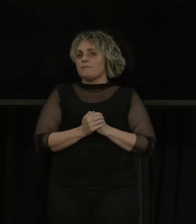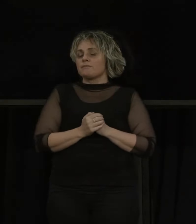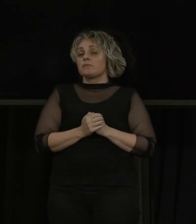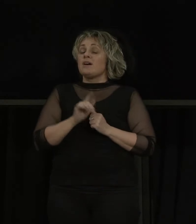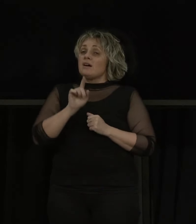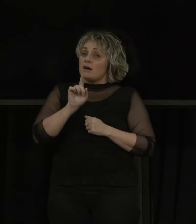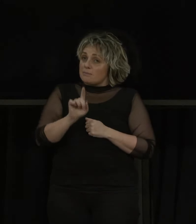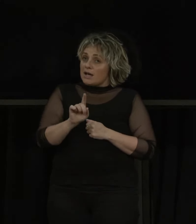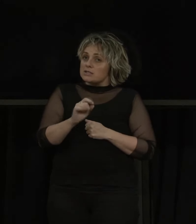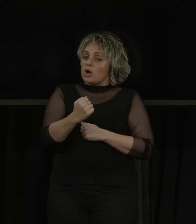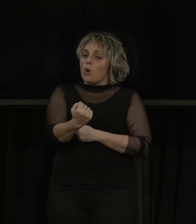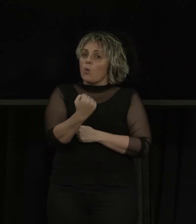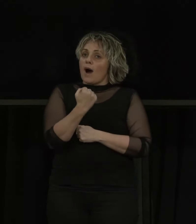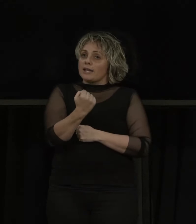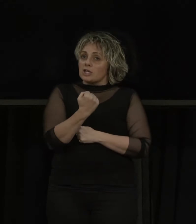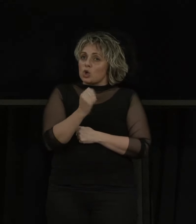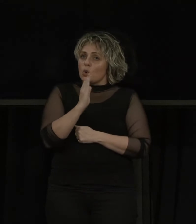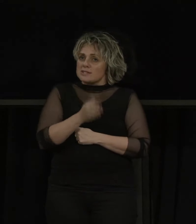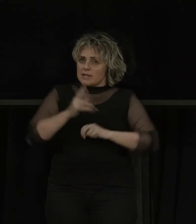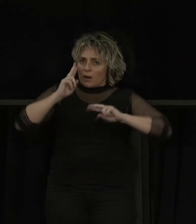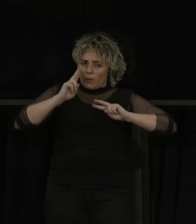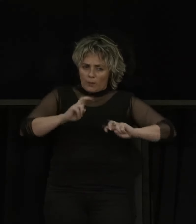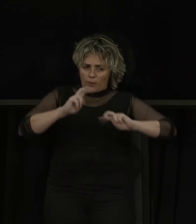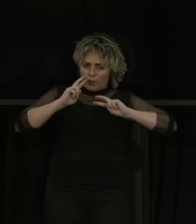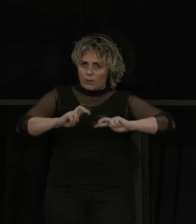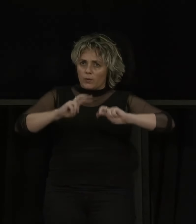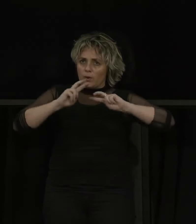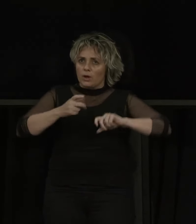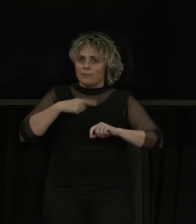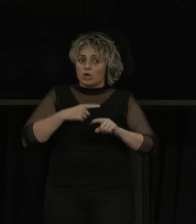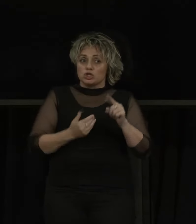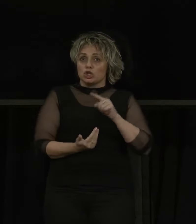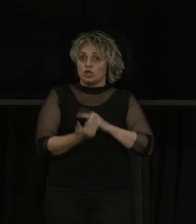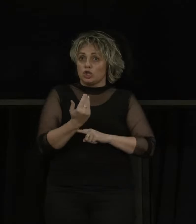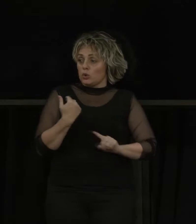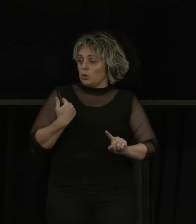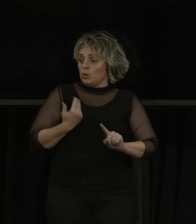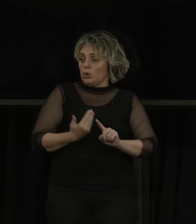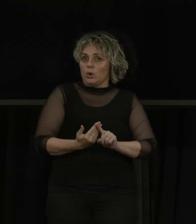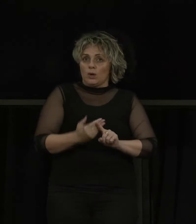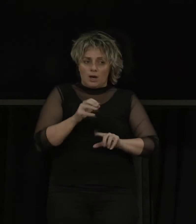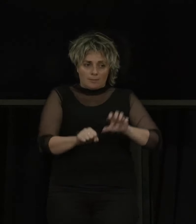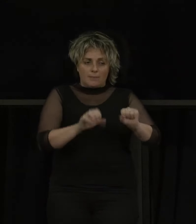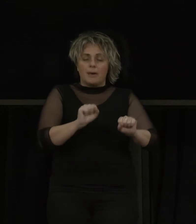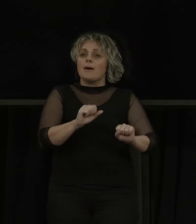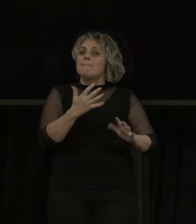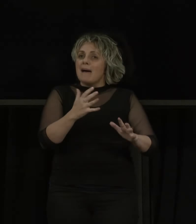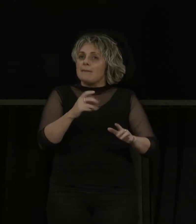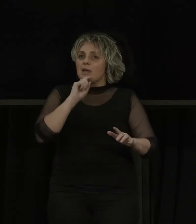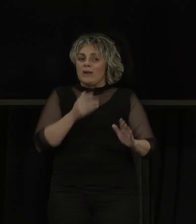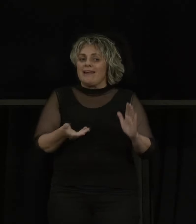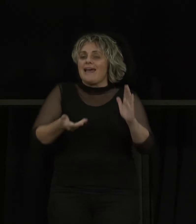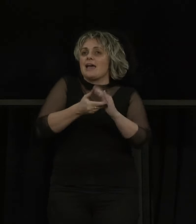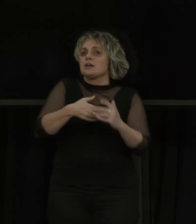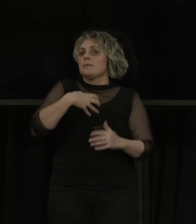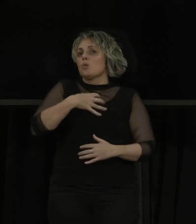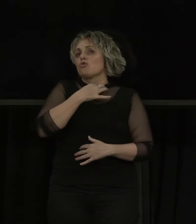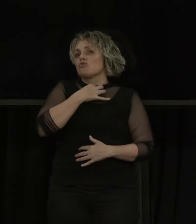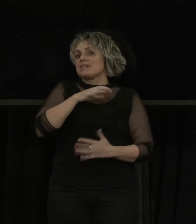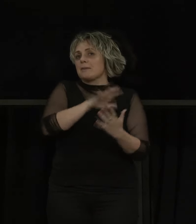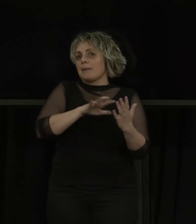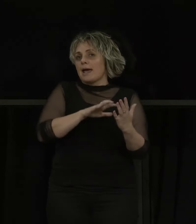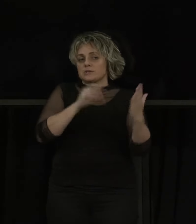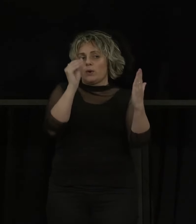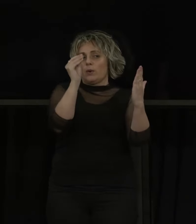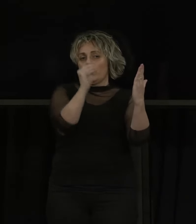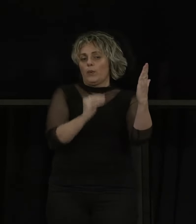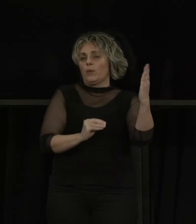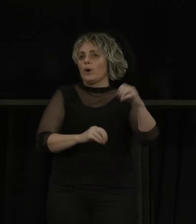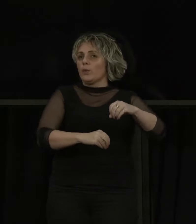have been followed up directly.